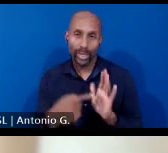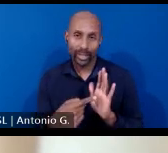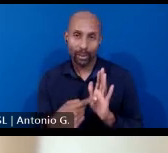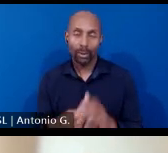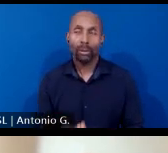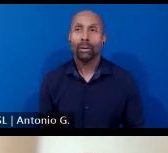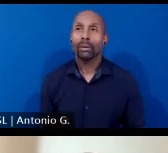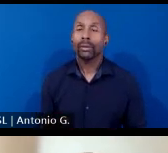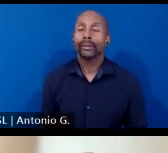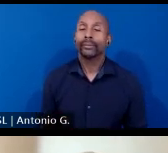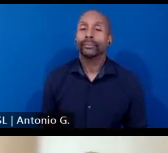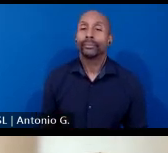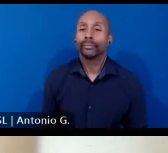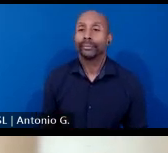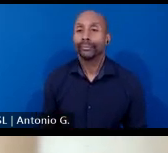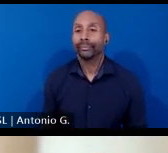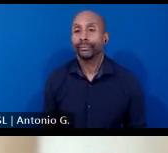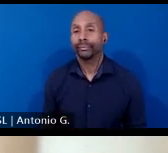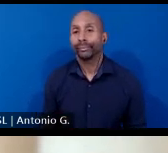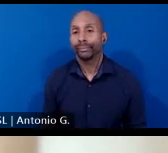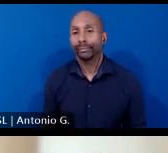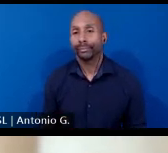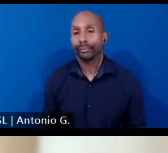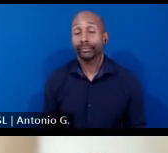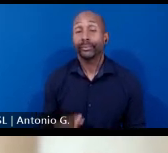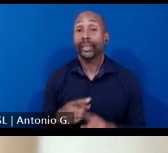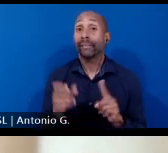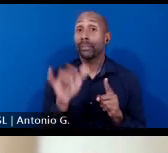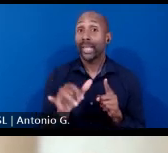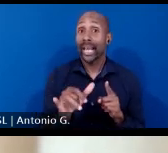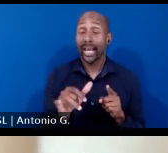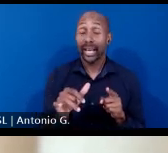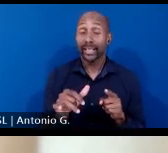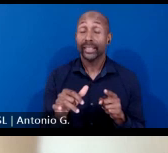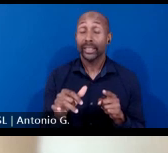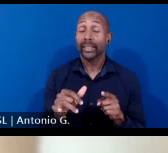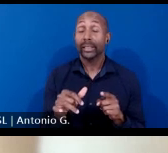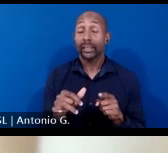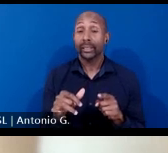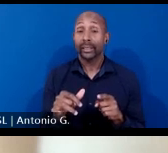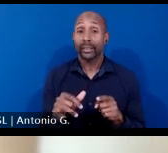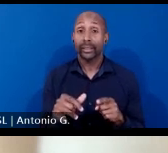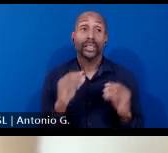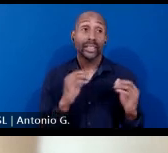And you know, increasingly as a result, uncertified and unprepared teachers are being hired.